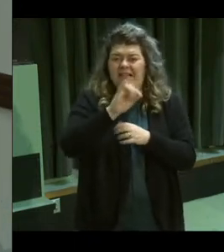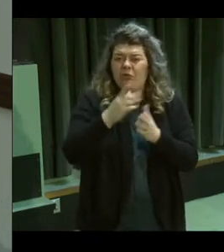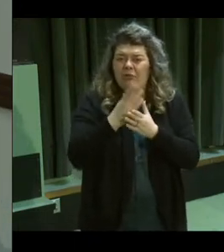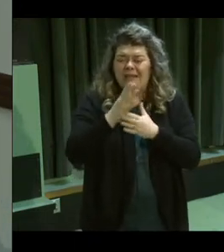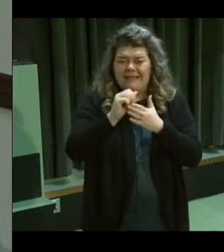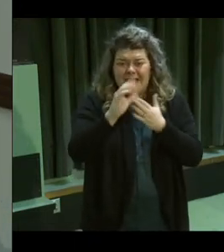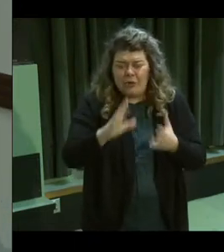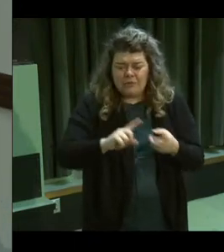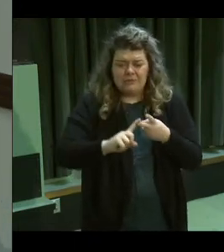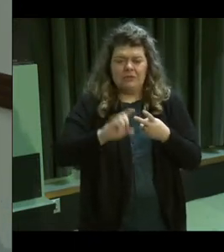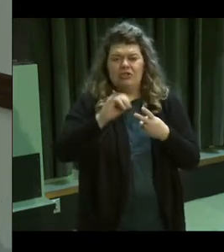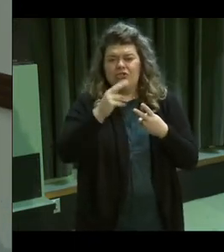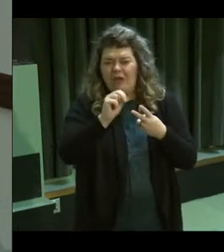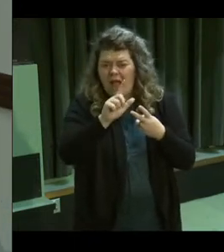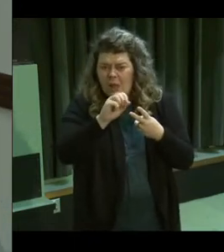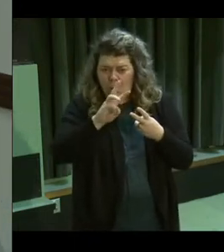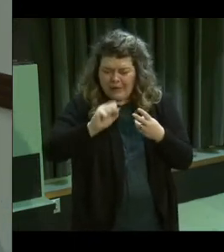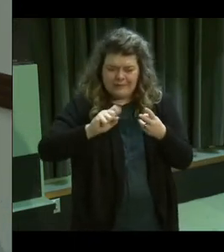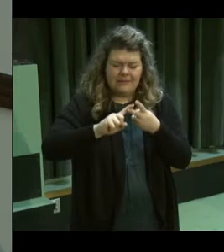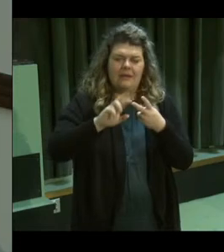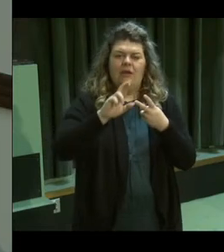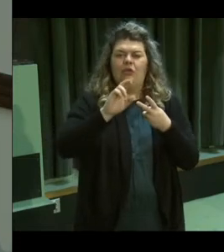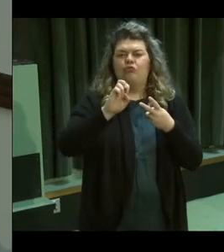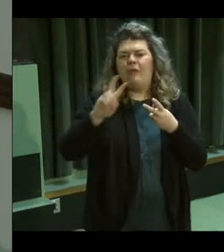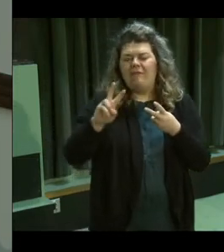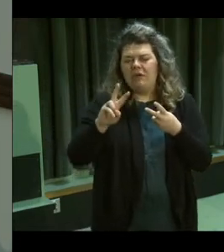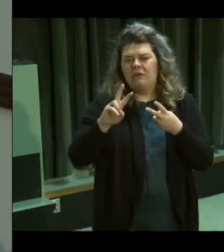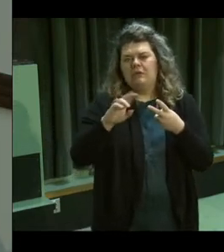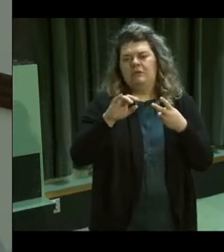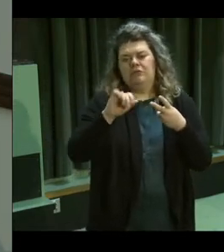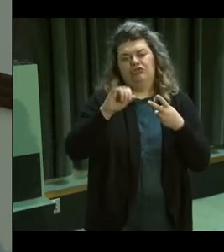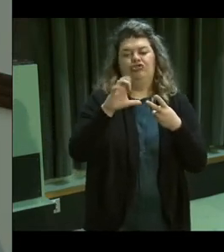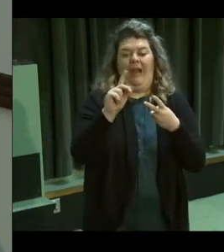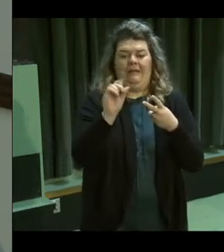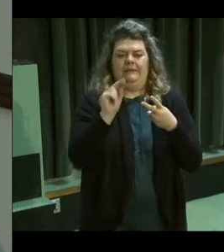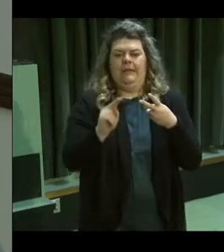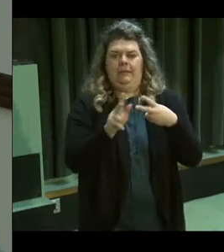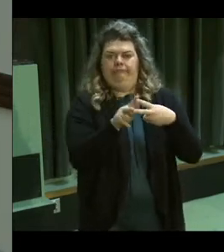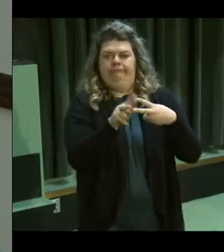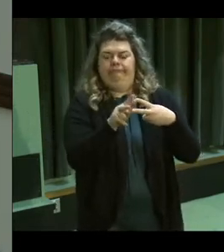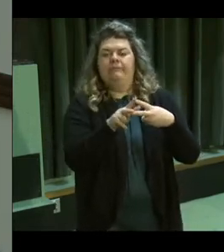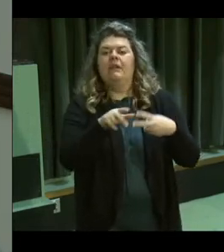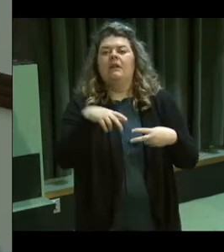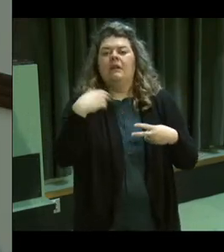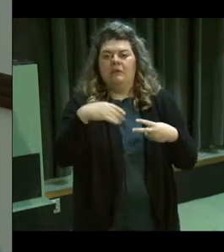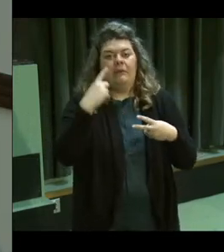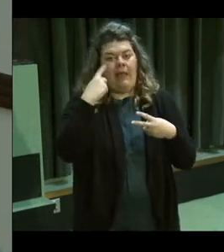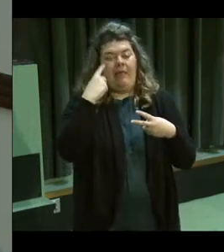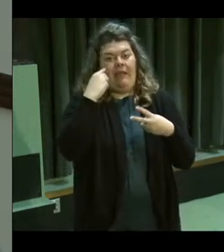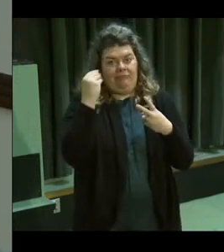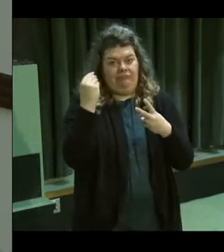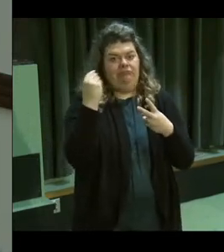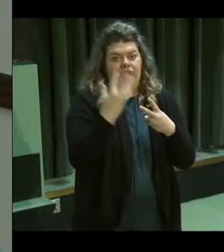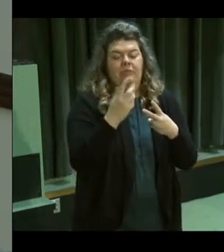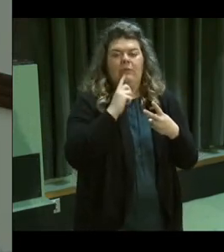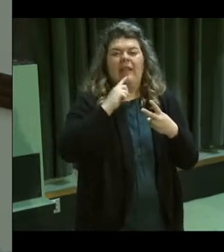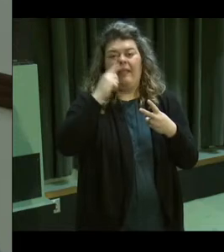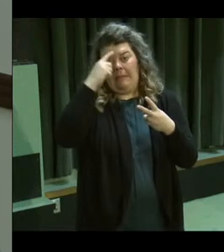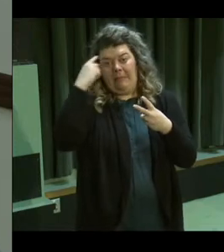Reverend Jesse Jackson. I would like to expand on this coalition